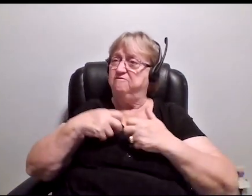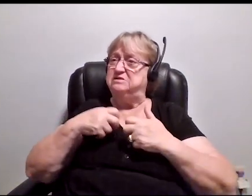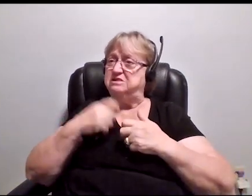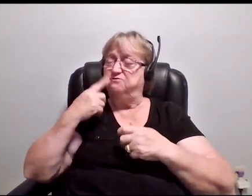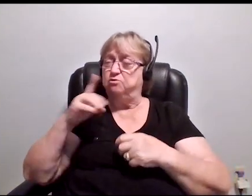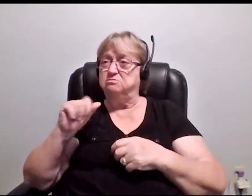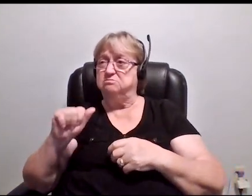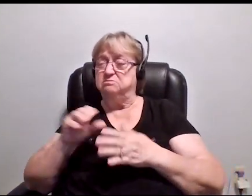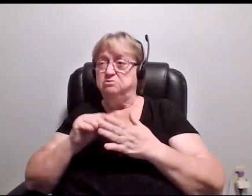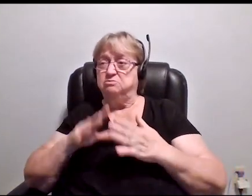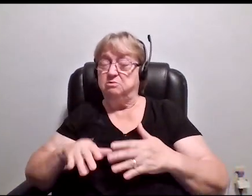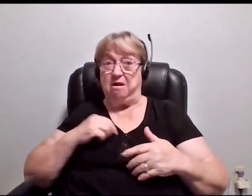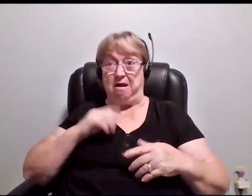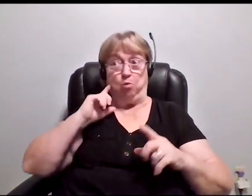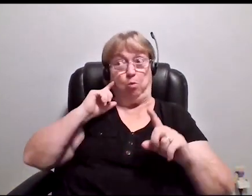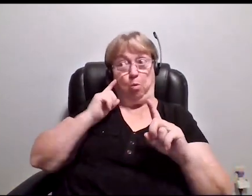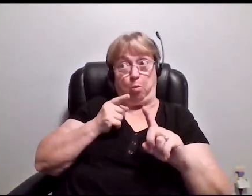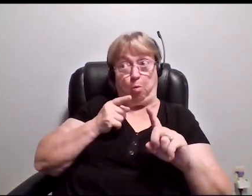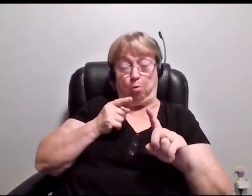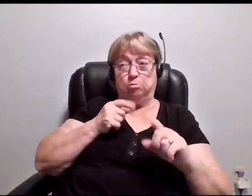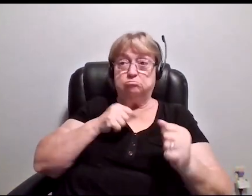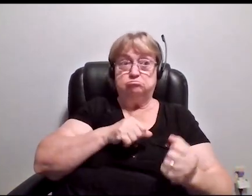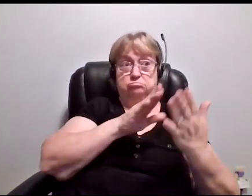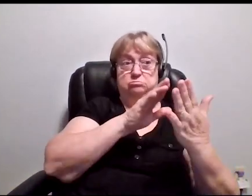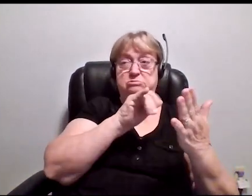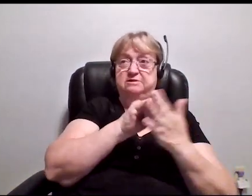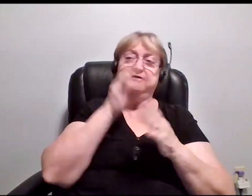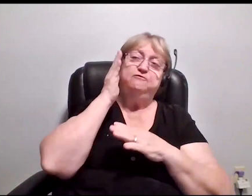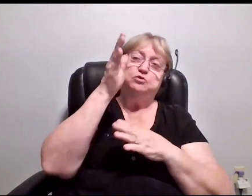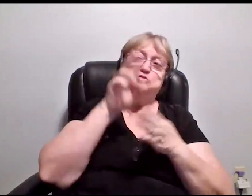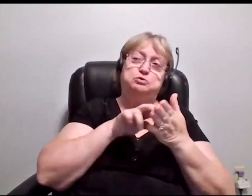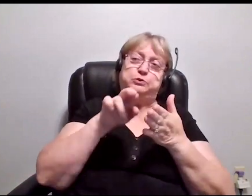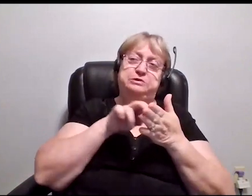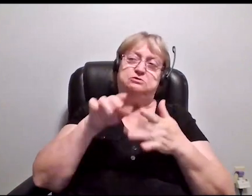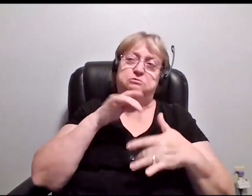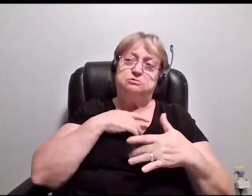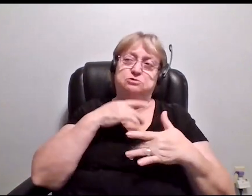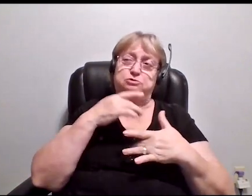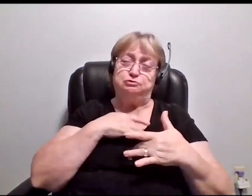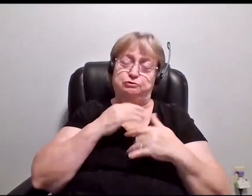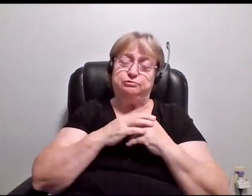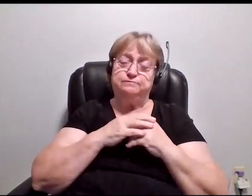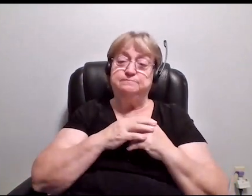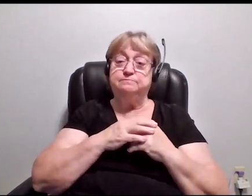I think our goal is to address those future research concerns that we have put there as well as to continue